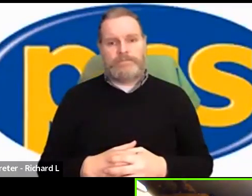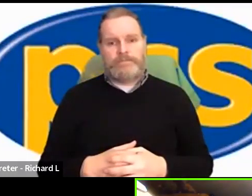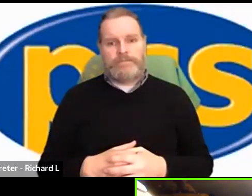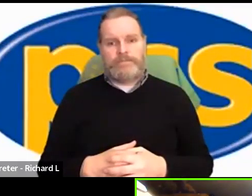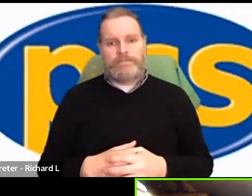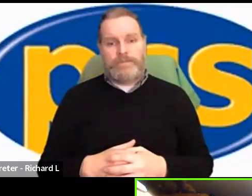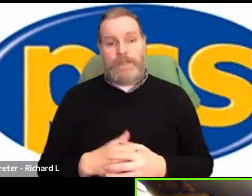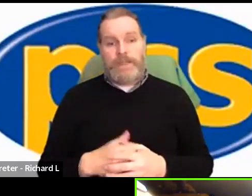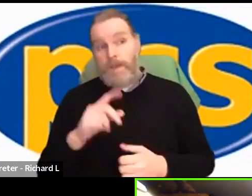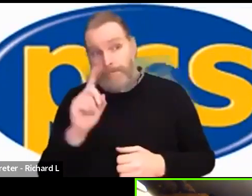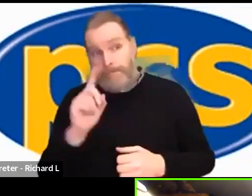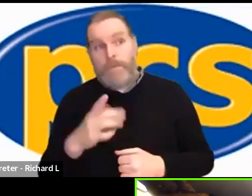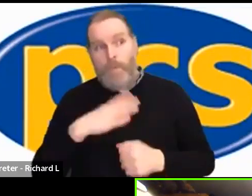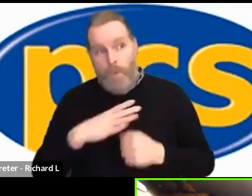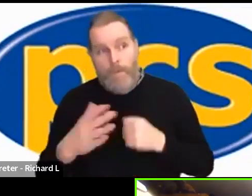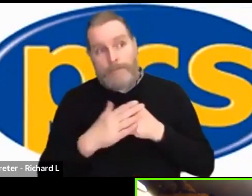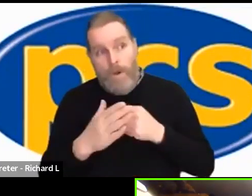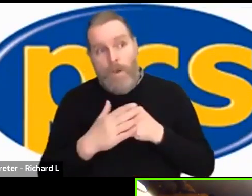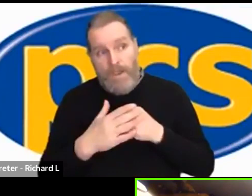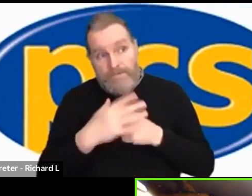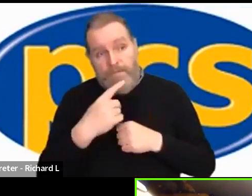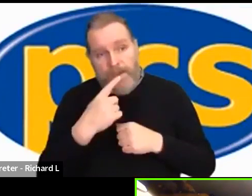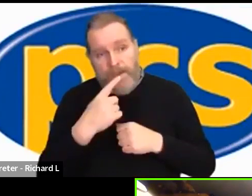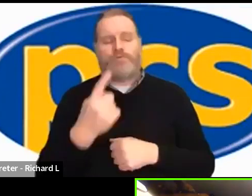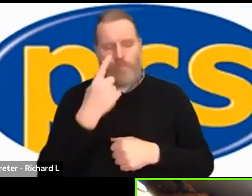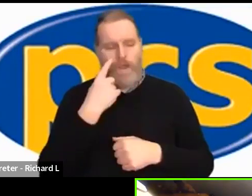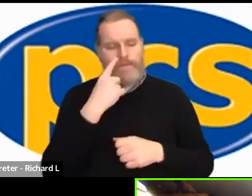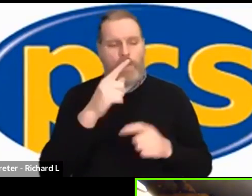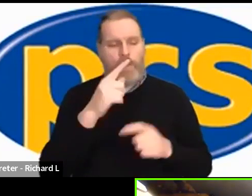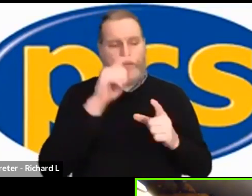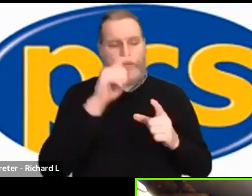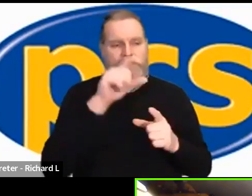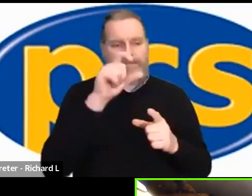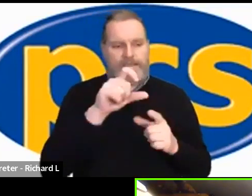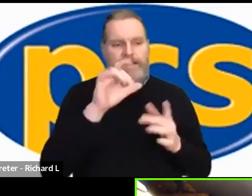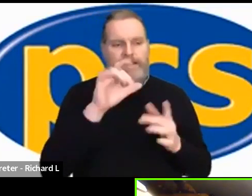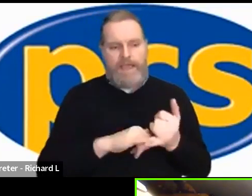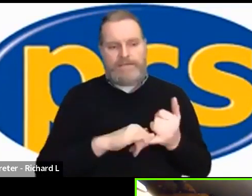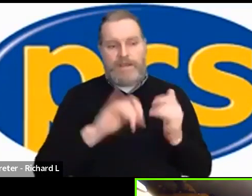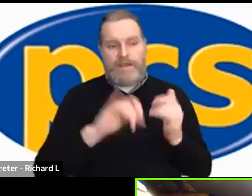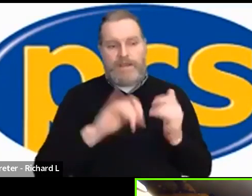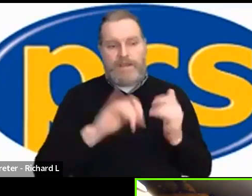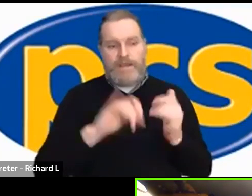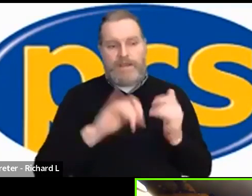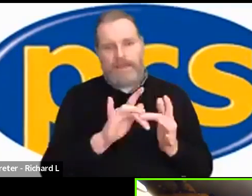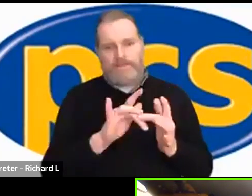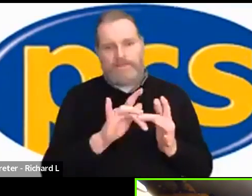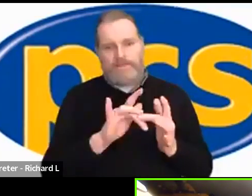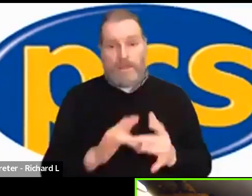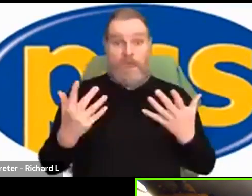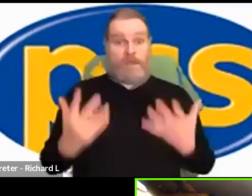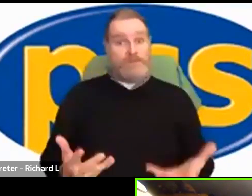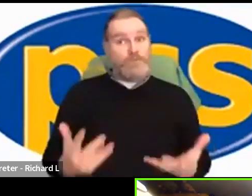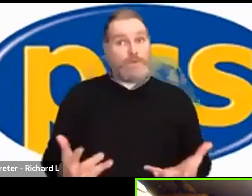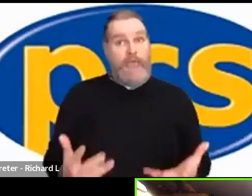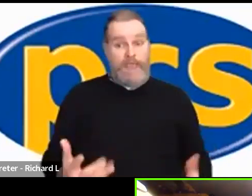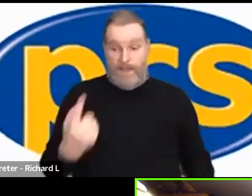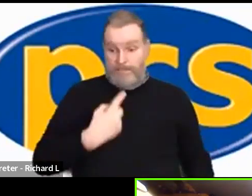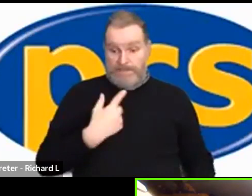Facebook page as well around what that if people want want little bit more want a little bit more. But it's important together to get that message across. I know it came up a lot in my in my branch today with people